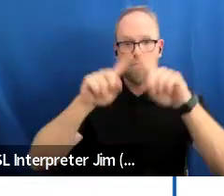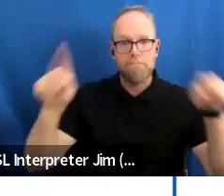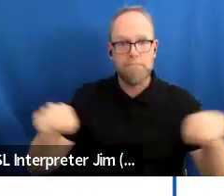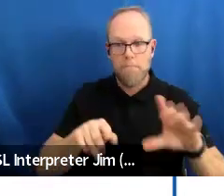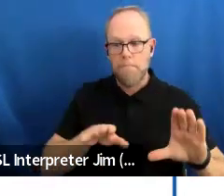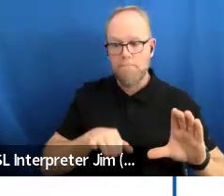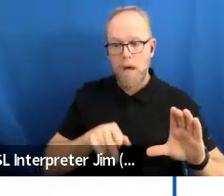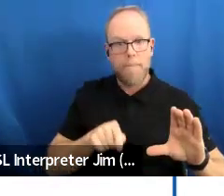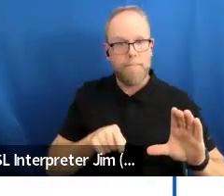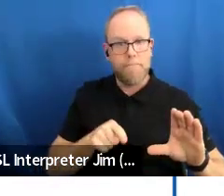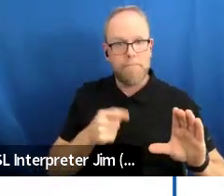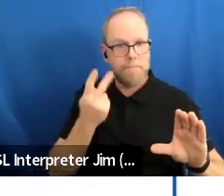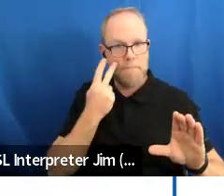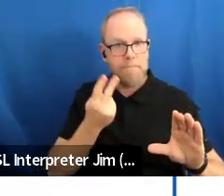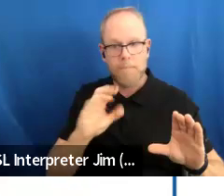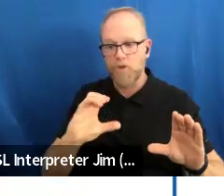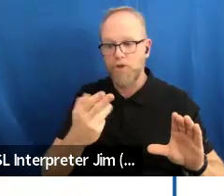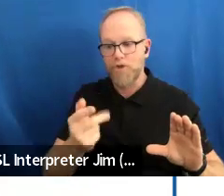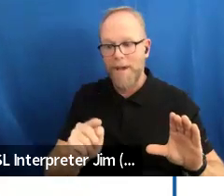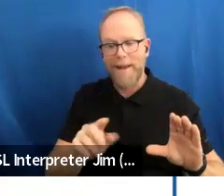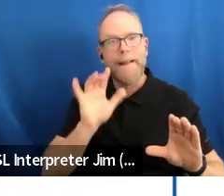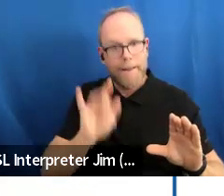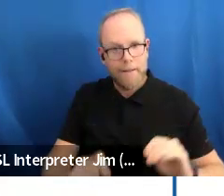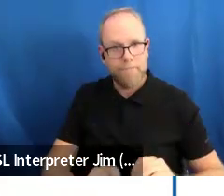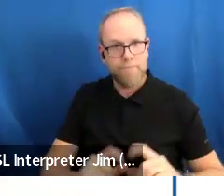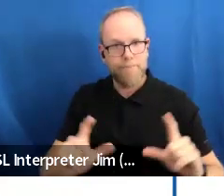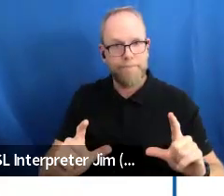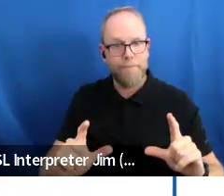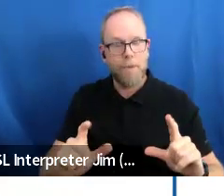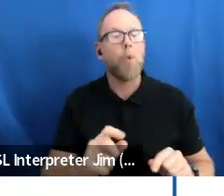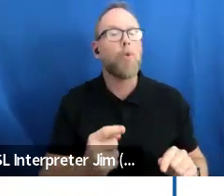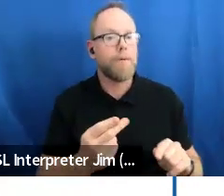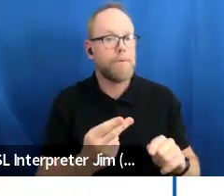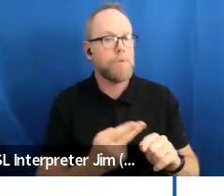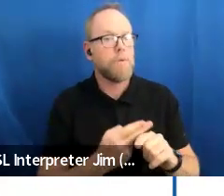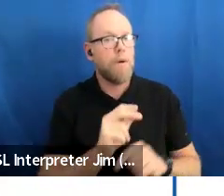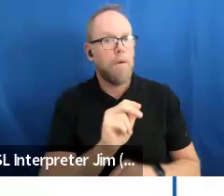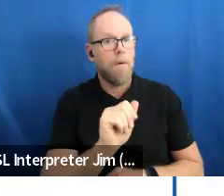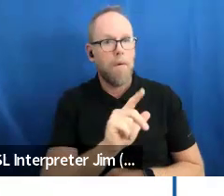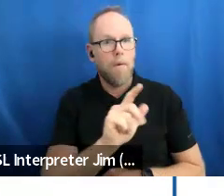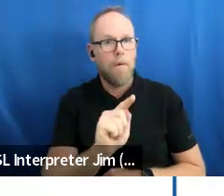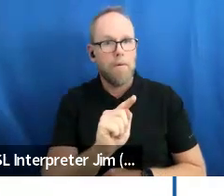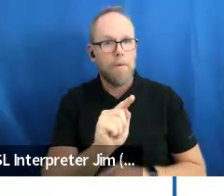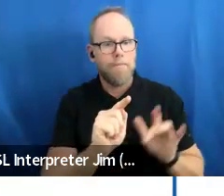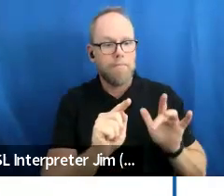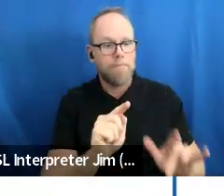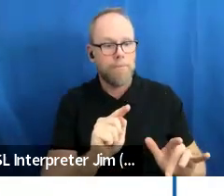Or if you prefer to use keystrokes, it is alt + H to open the chat window.